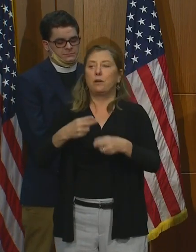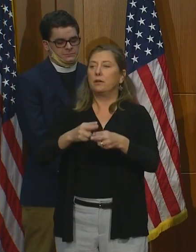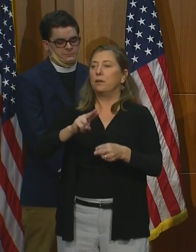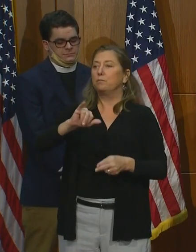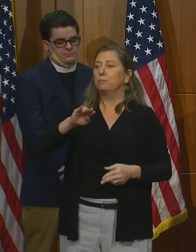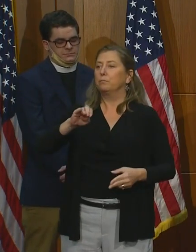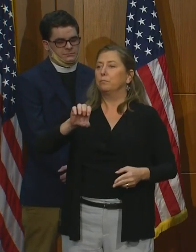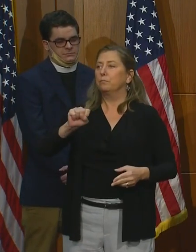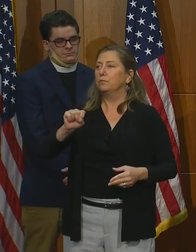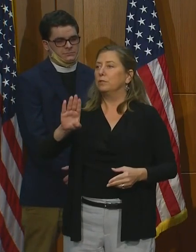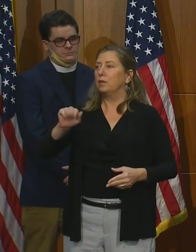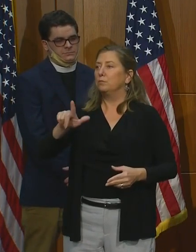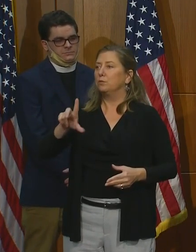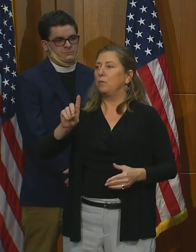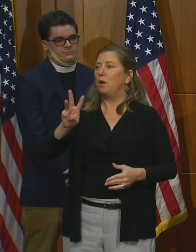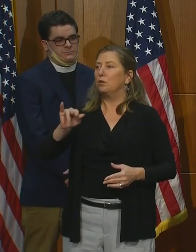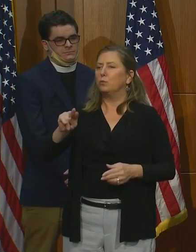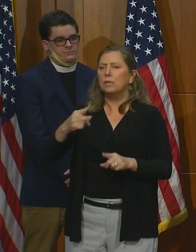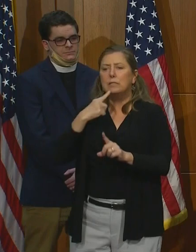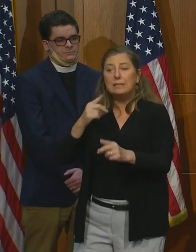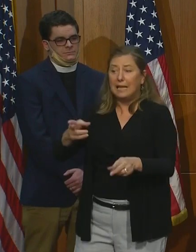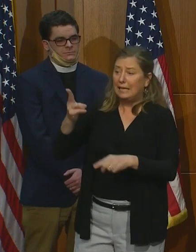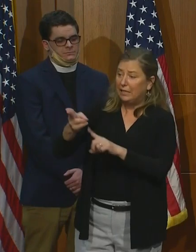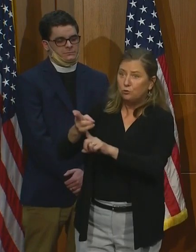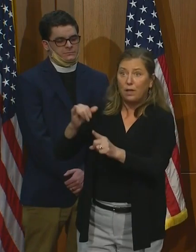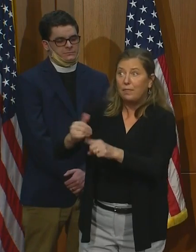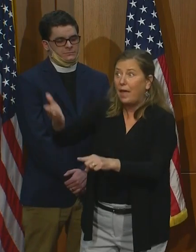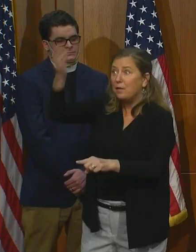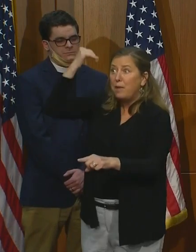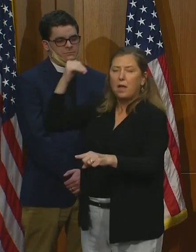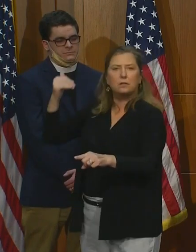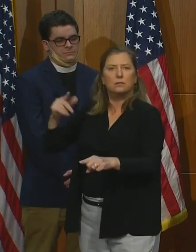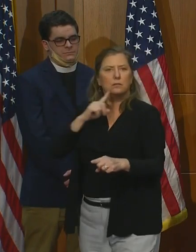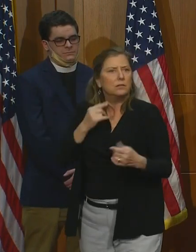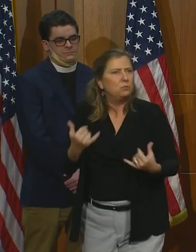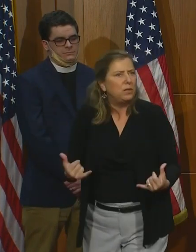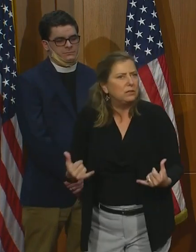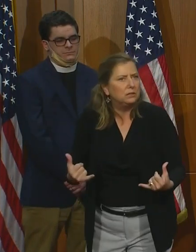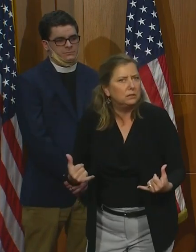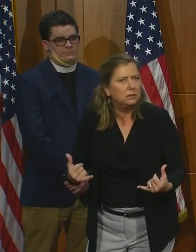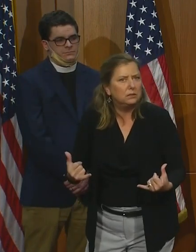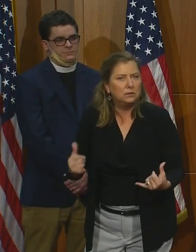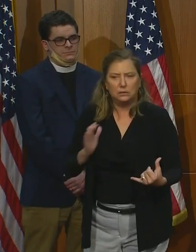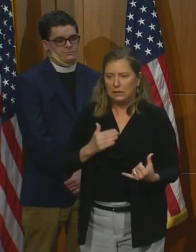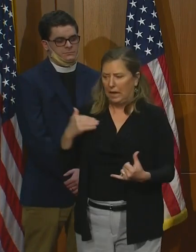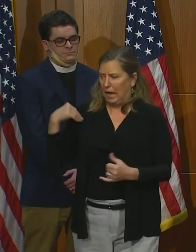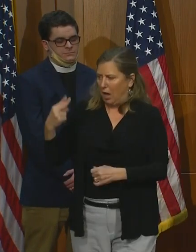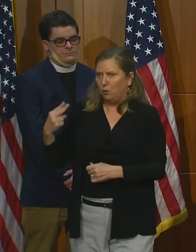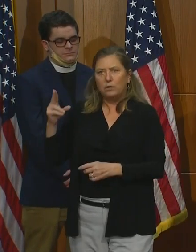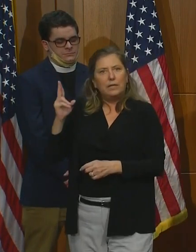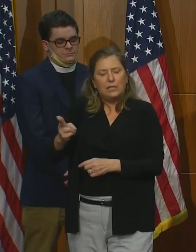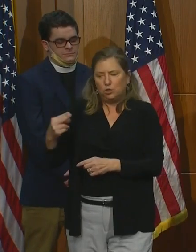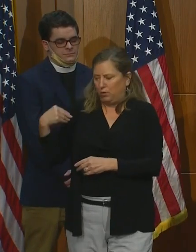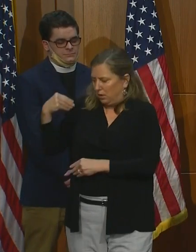GREAT WRITER JAMES BALDWIN SAID HISTORY IS NOT THE PAST IT'S